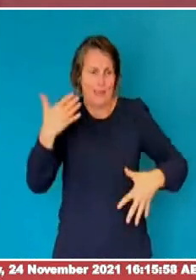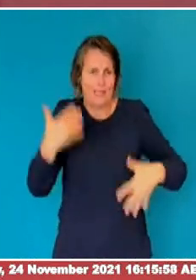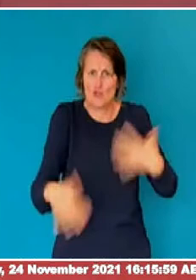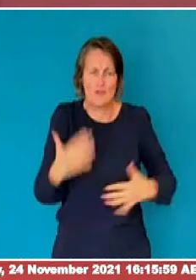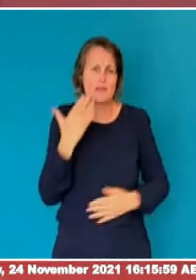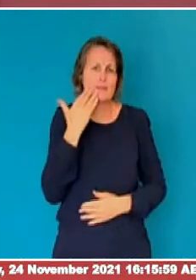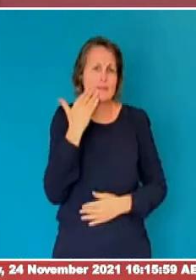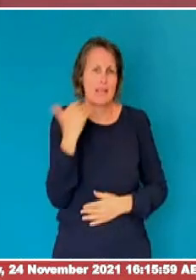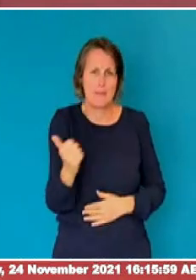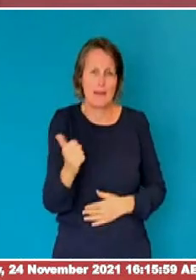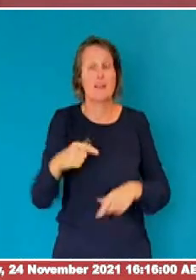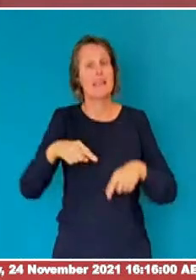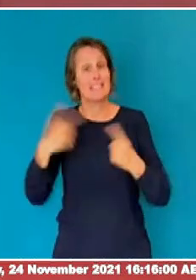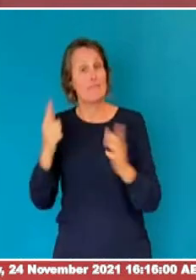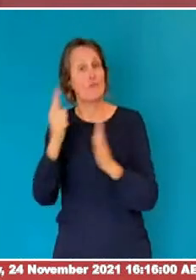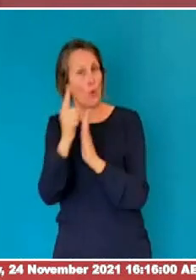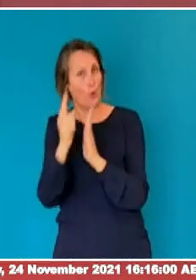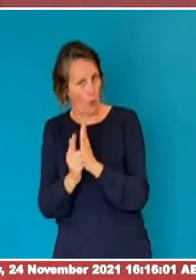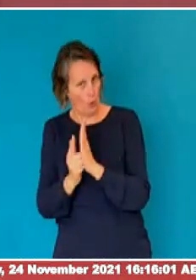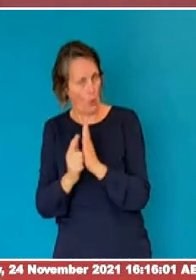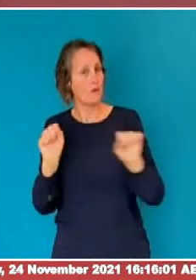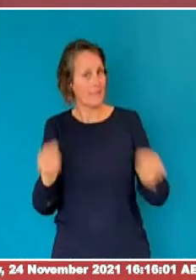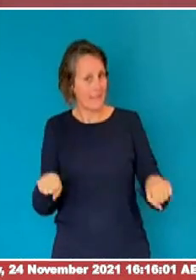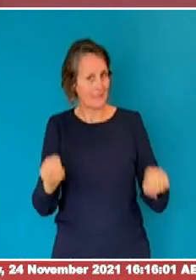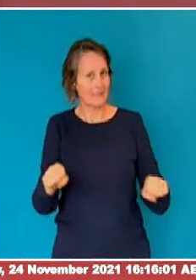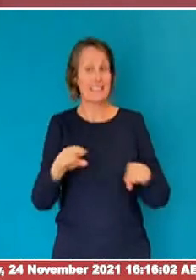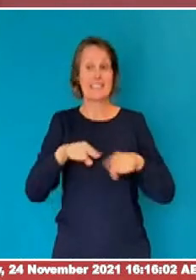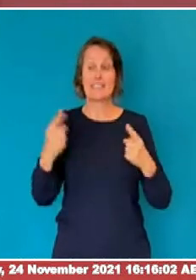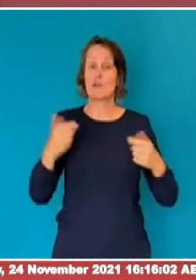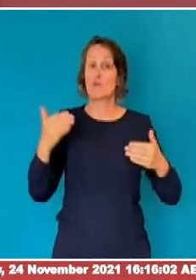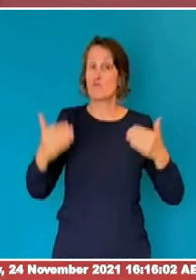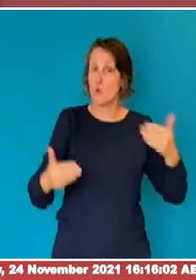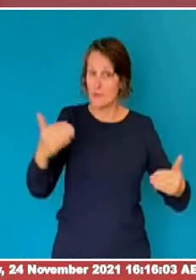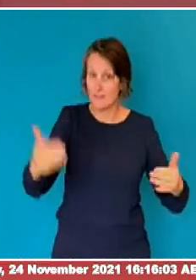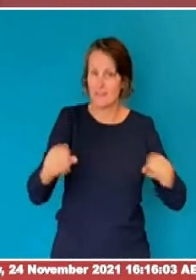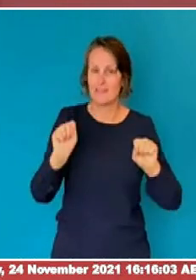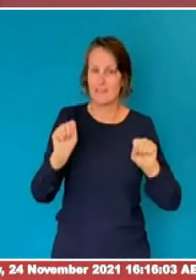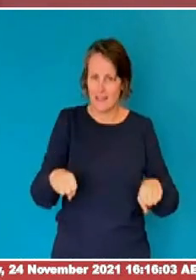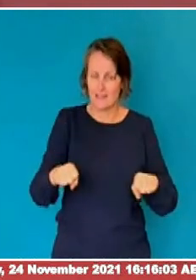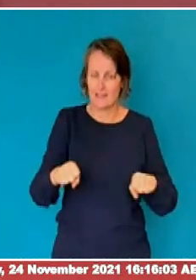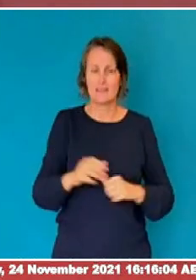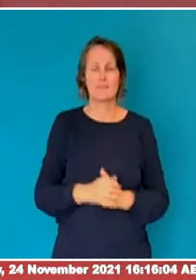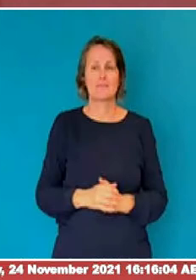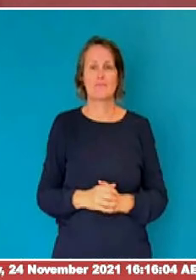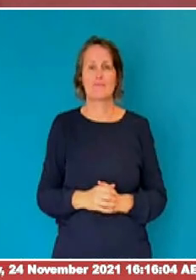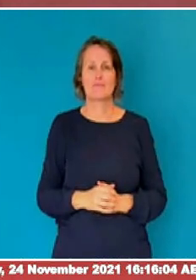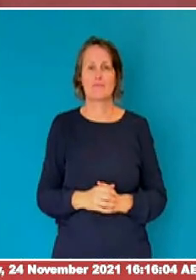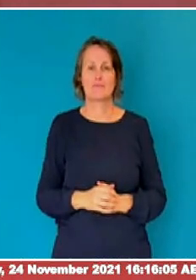It's different legislation and a different process and we certainly have more detailed